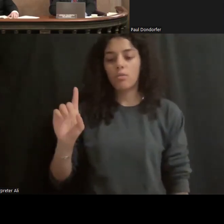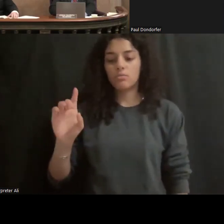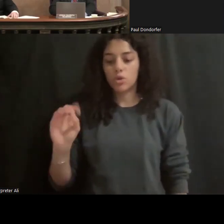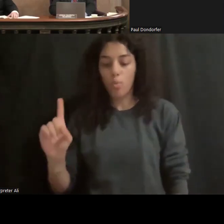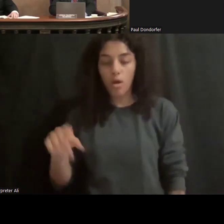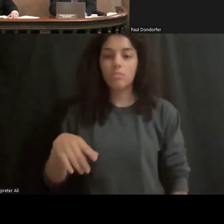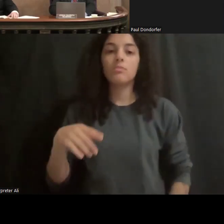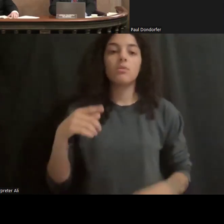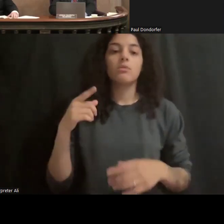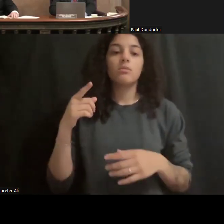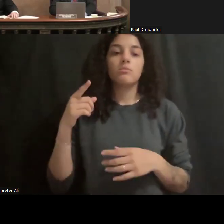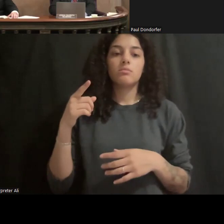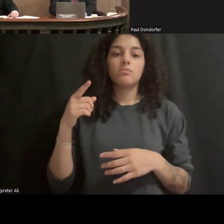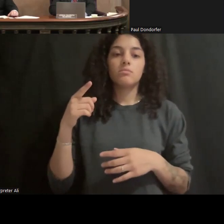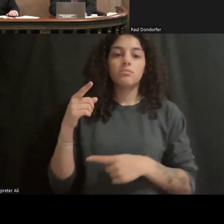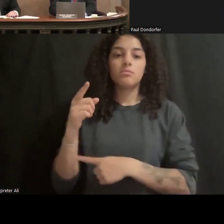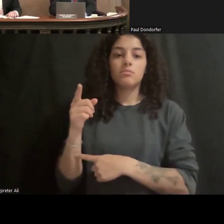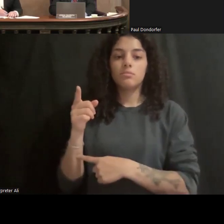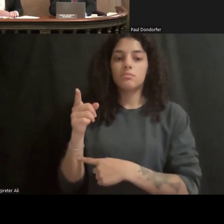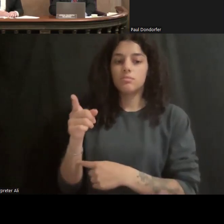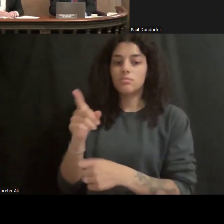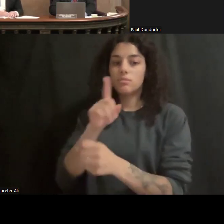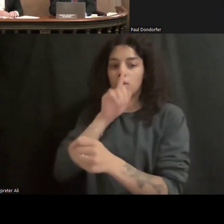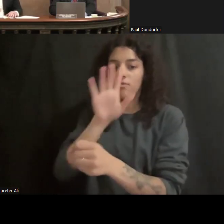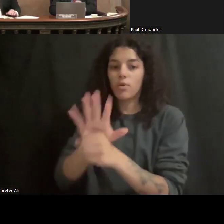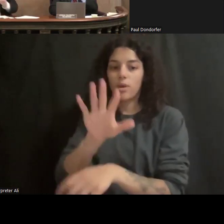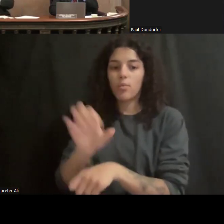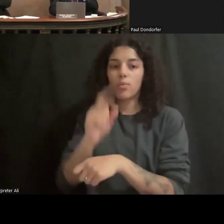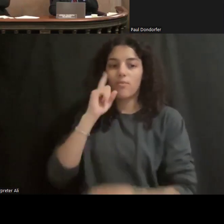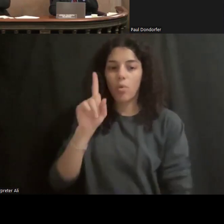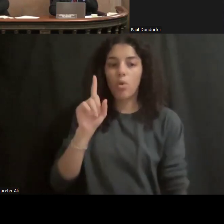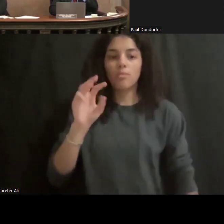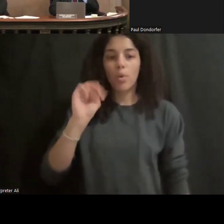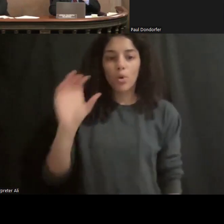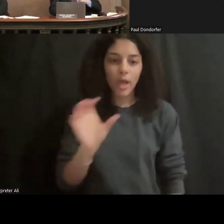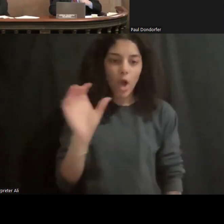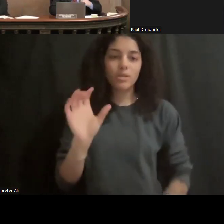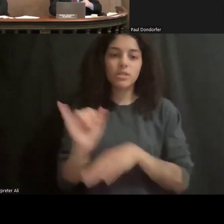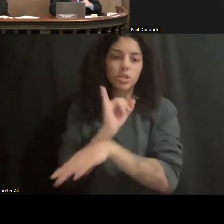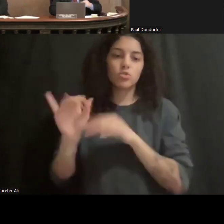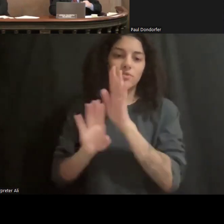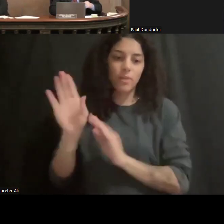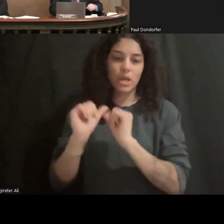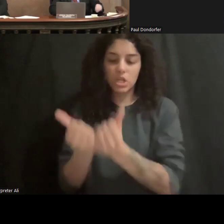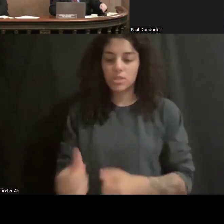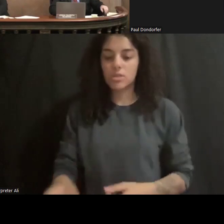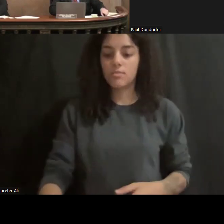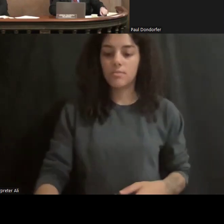of Monroe Industrial Development Agency It second Moved by moved by legislator